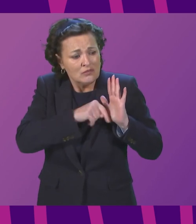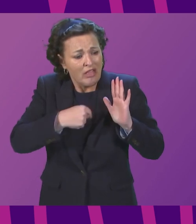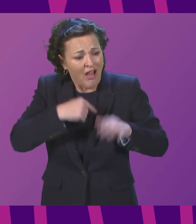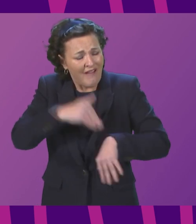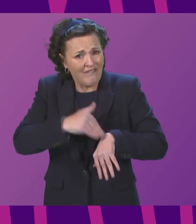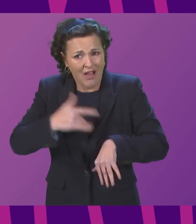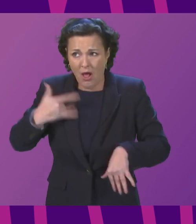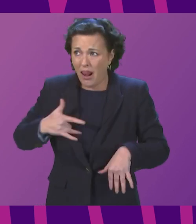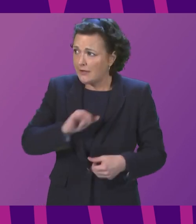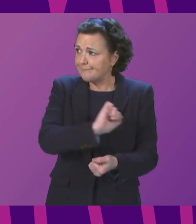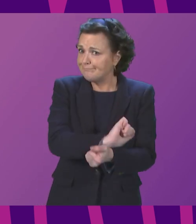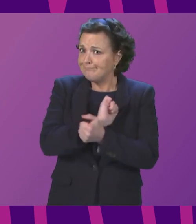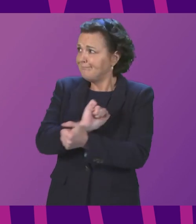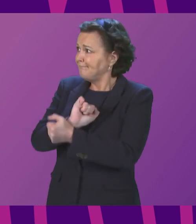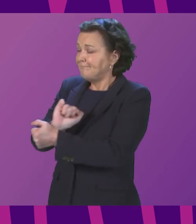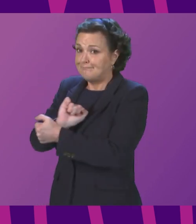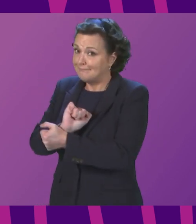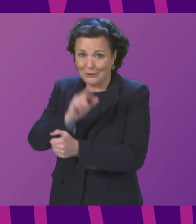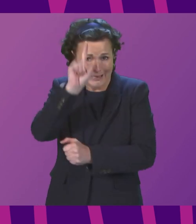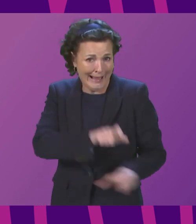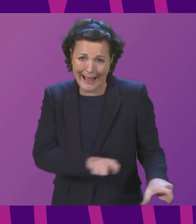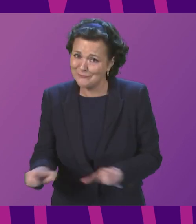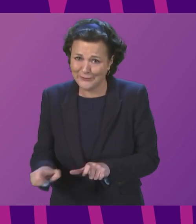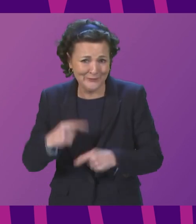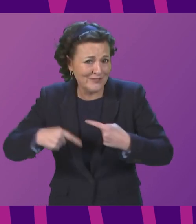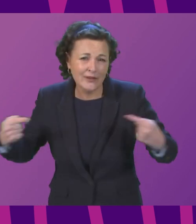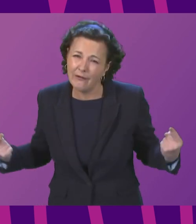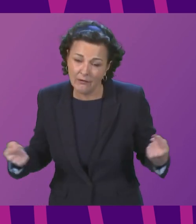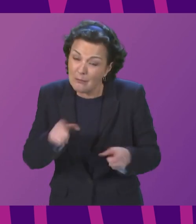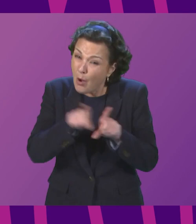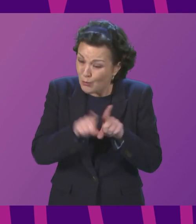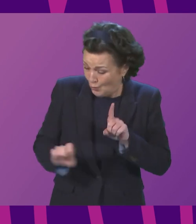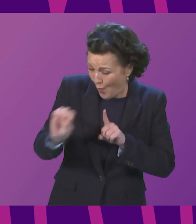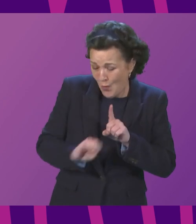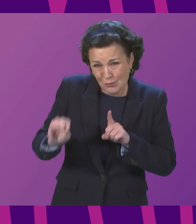We also know that, with a variant that is as infectious as omicron, the kind of protections